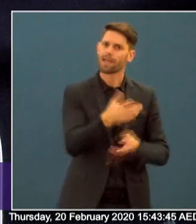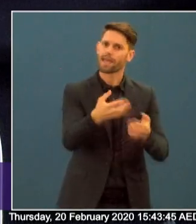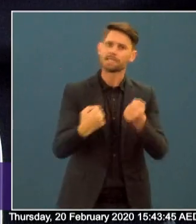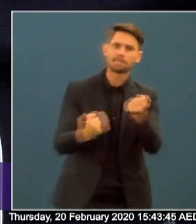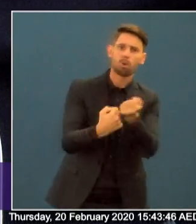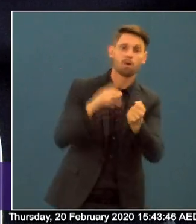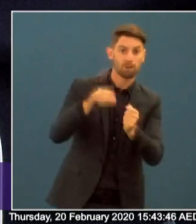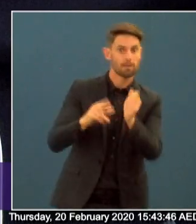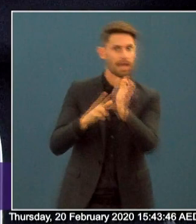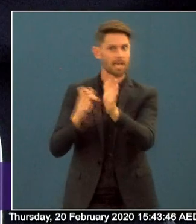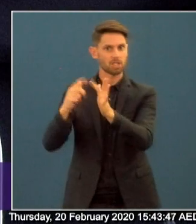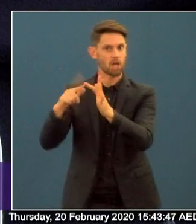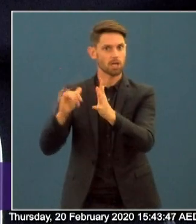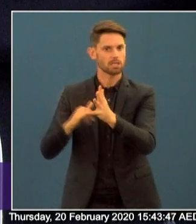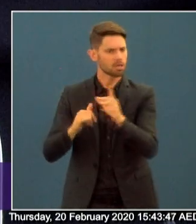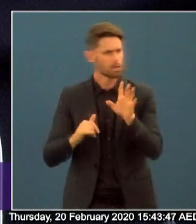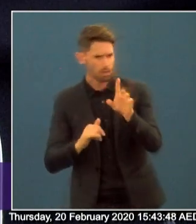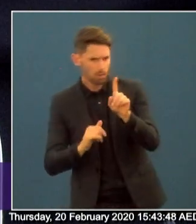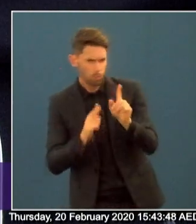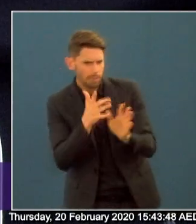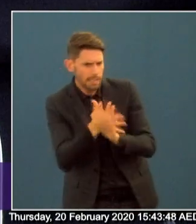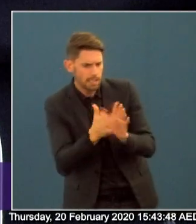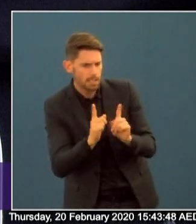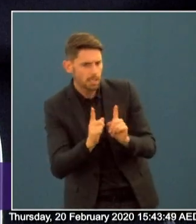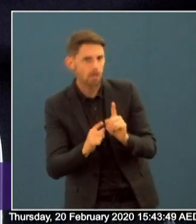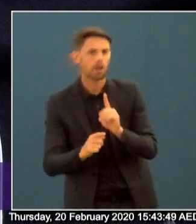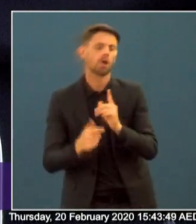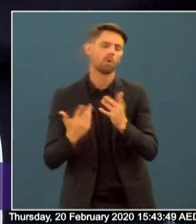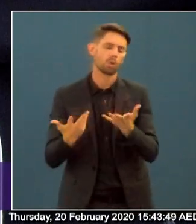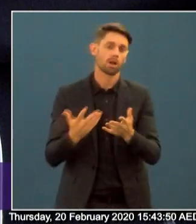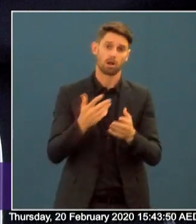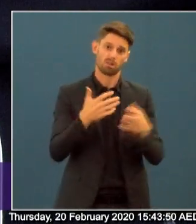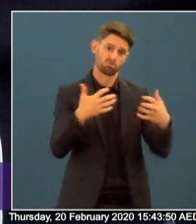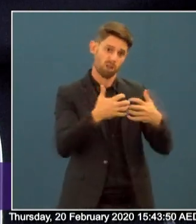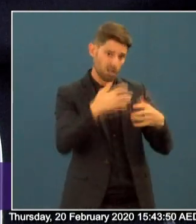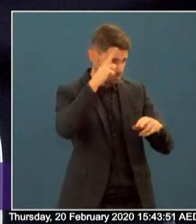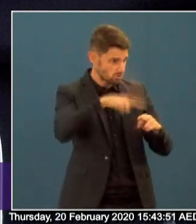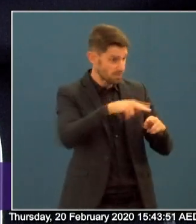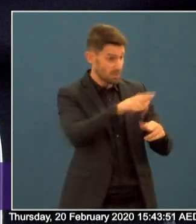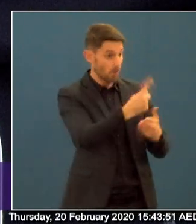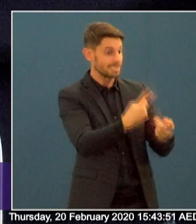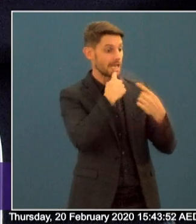What do you mean by that, about what is happening? So often what parents tell me is the name and mobile phone